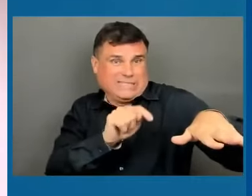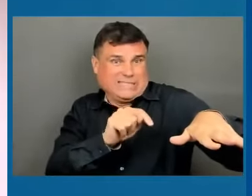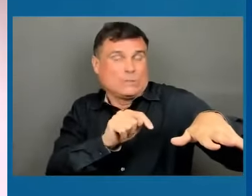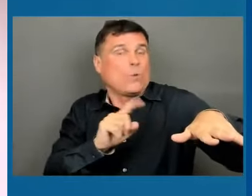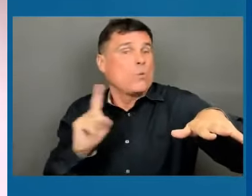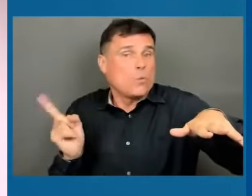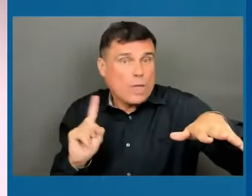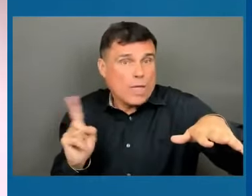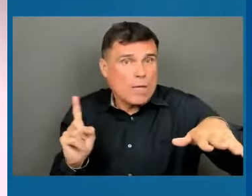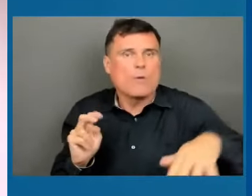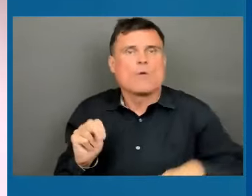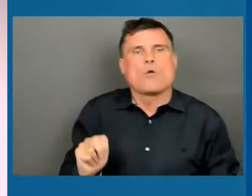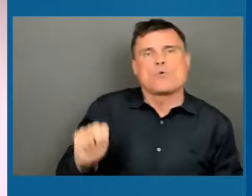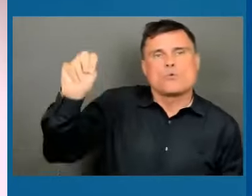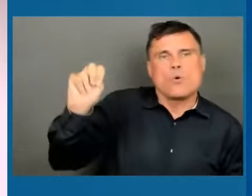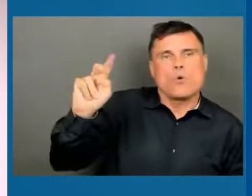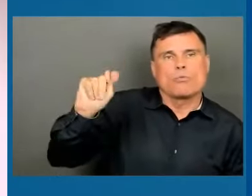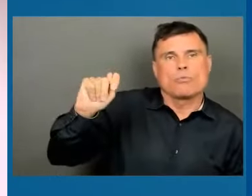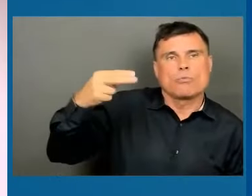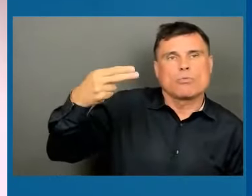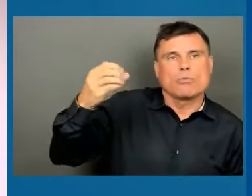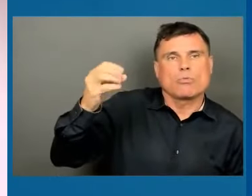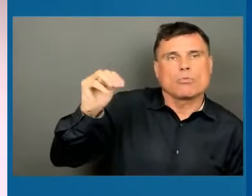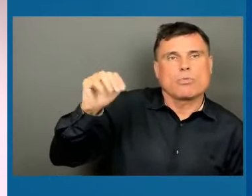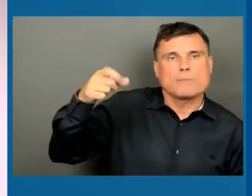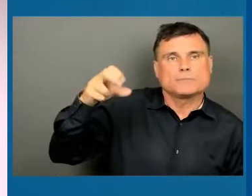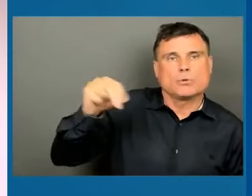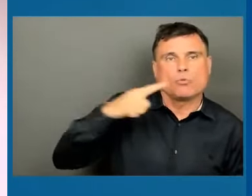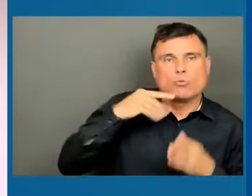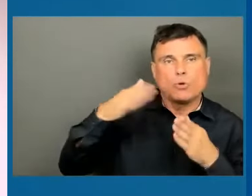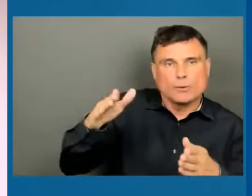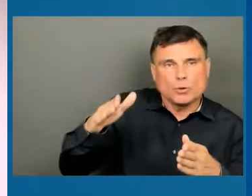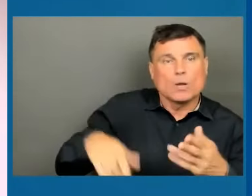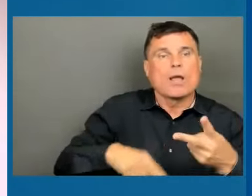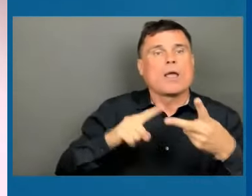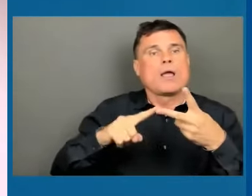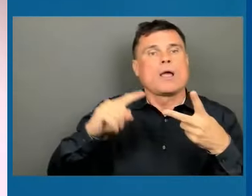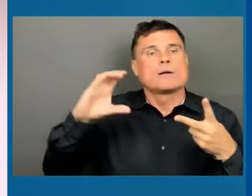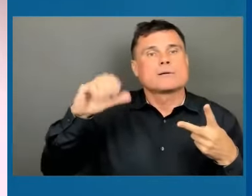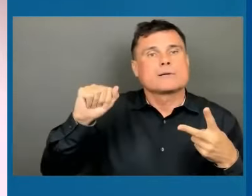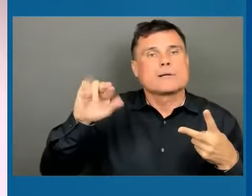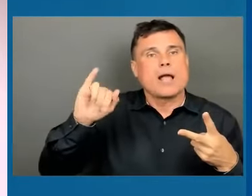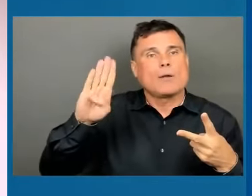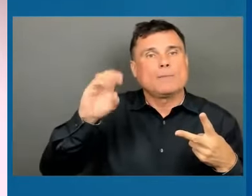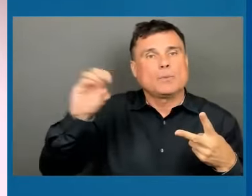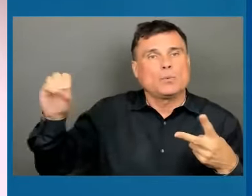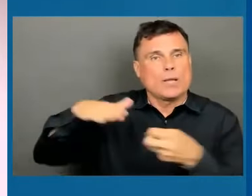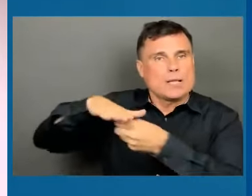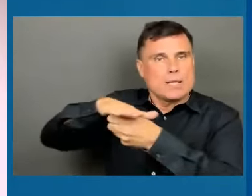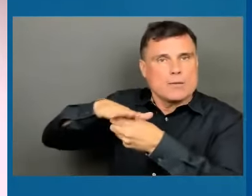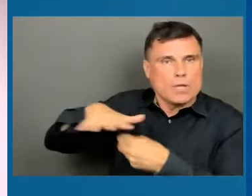advisory into the north Thompson river. We expect into the